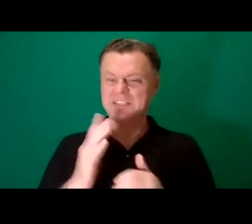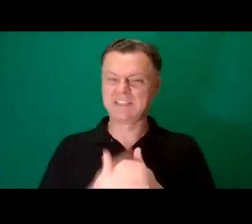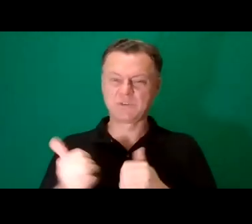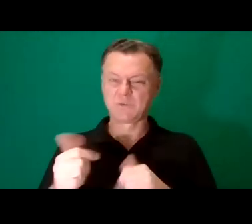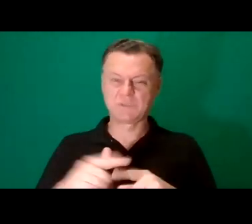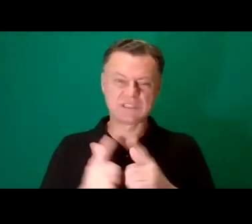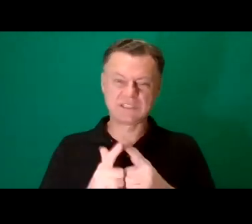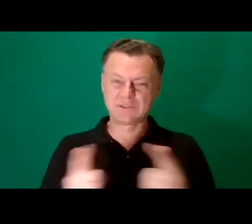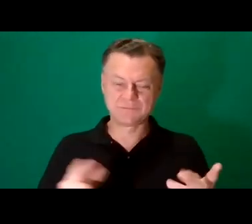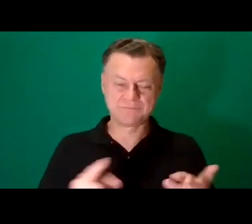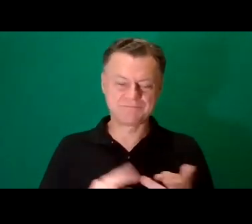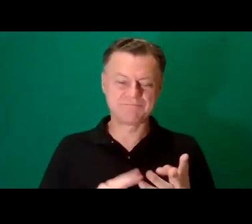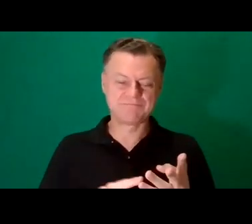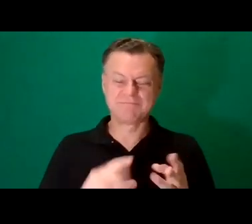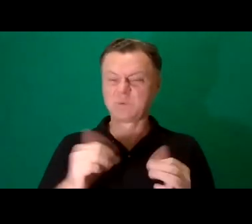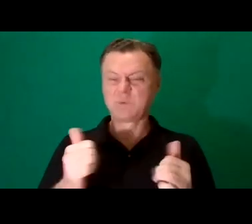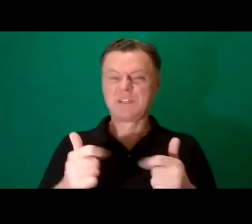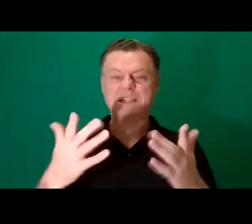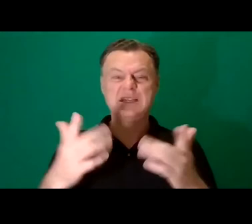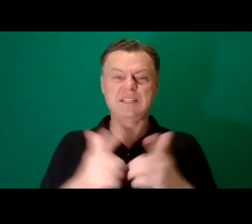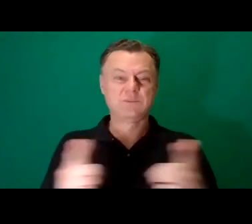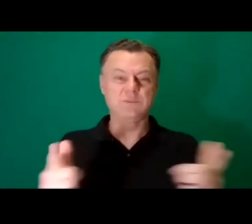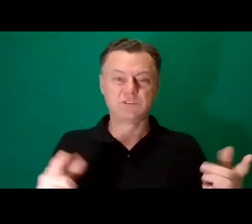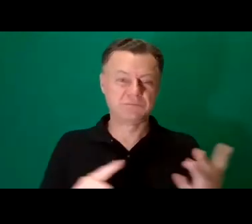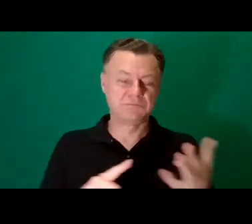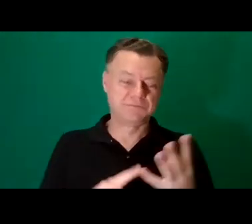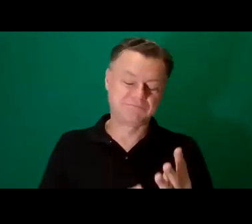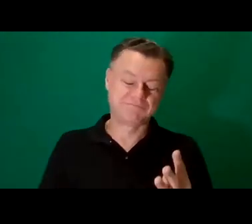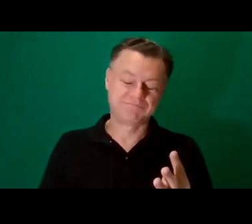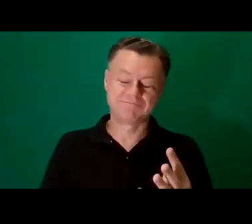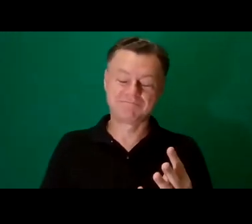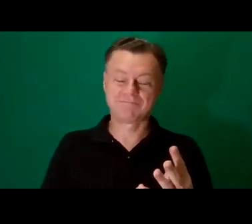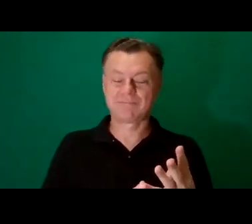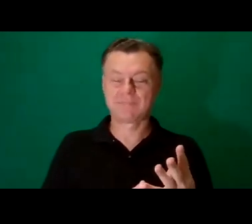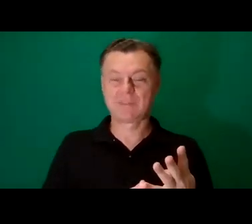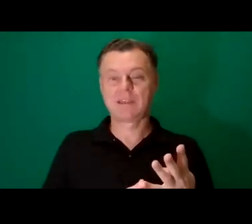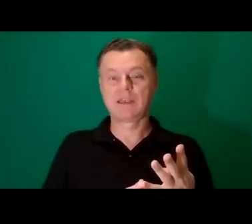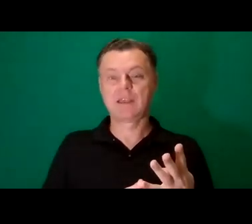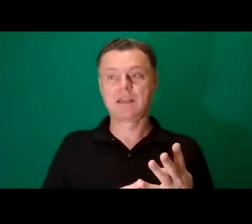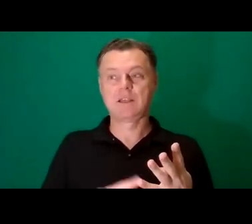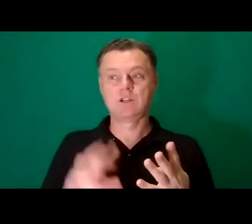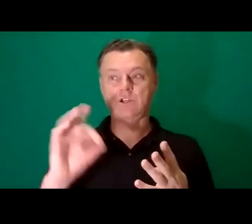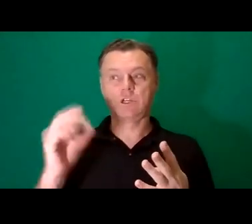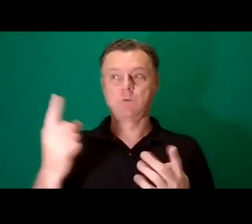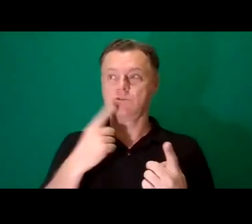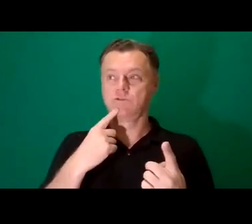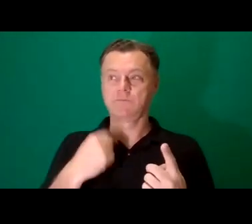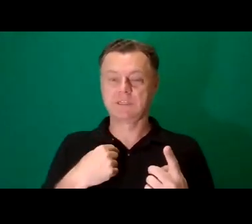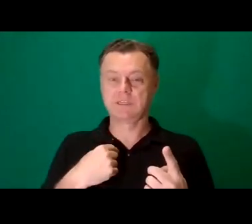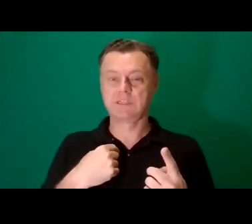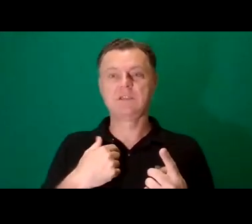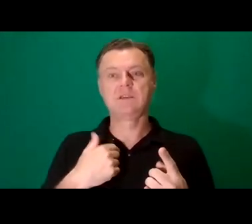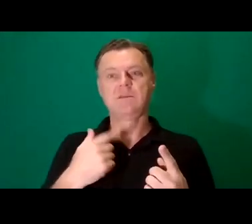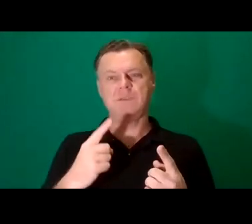I wouldn't be good at language. And while I never said anything, I spent the